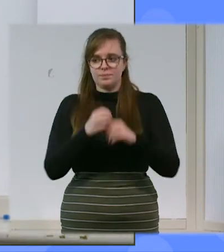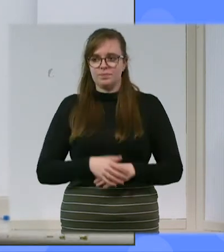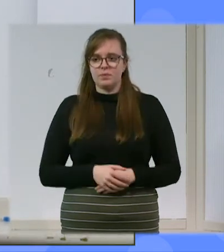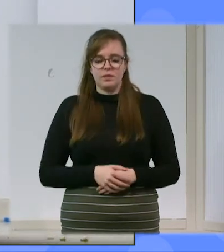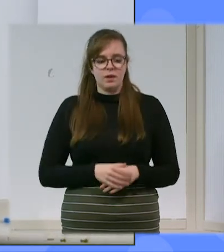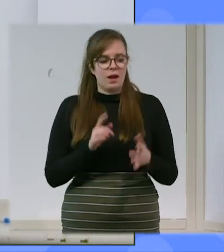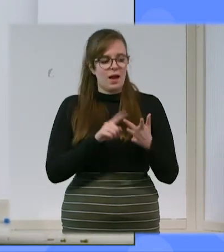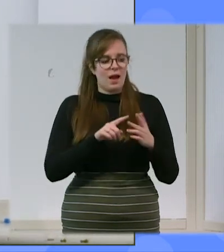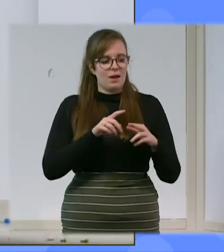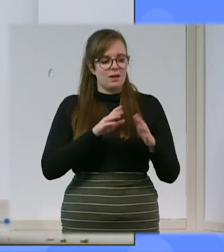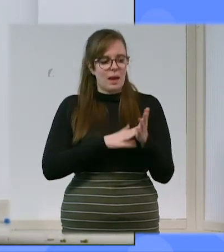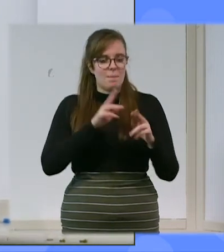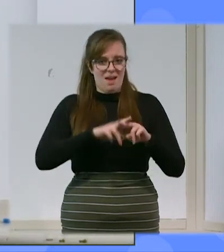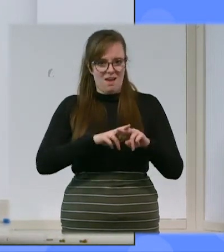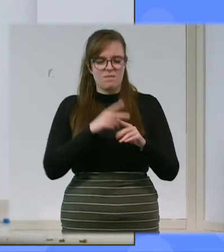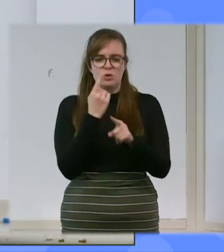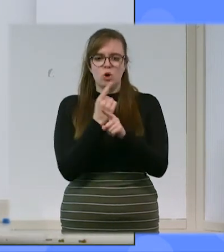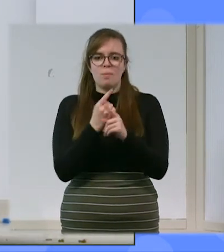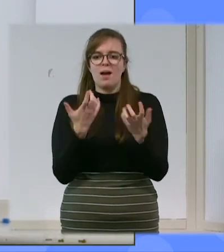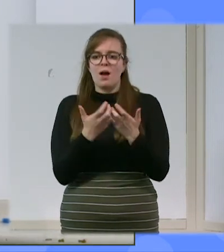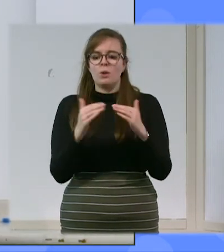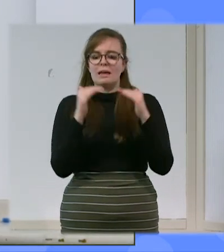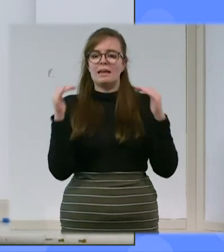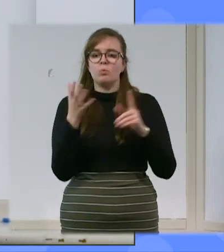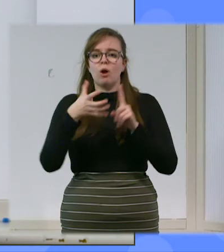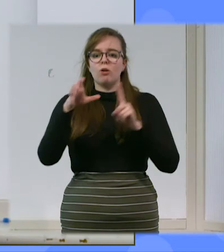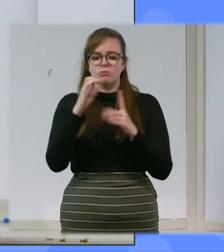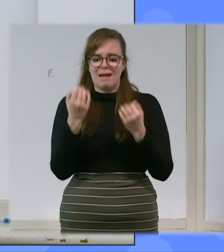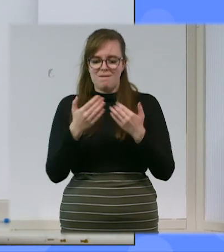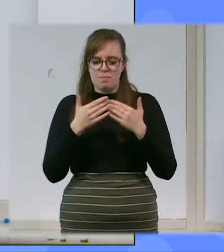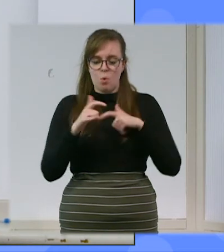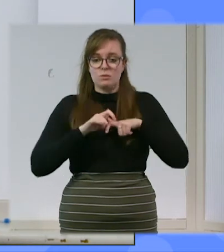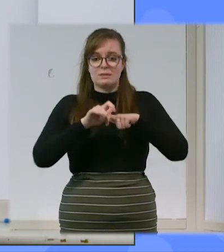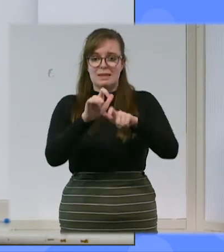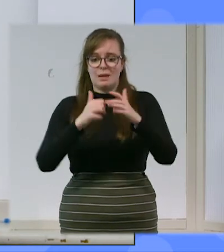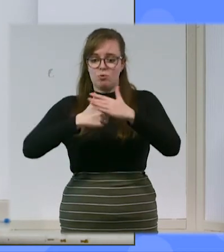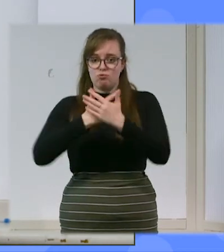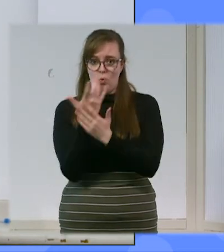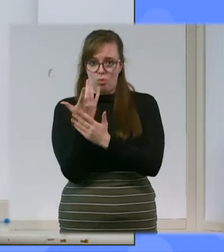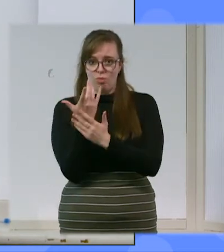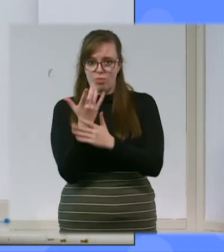facts as the equal countries have much more sustainable growth as a result and